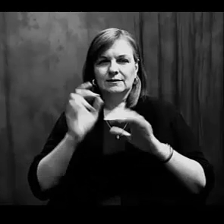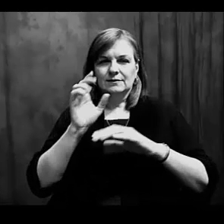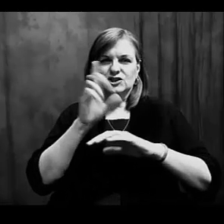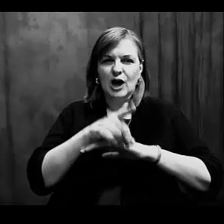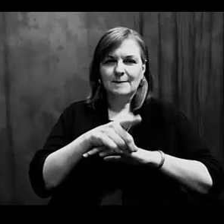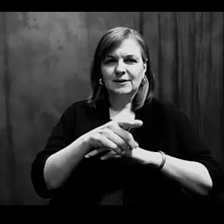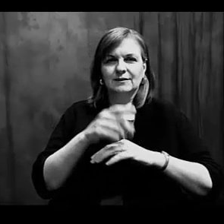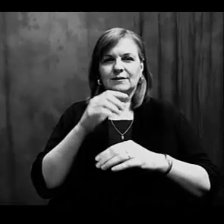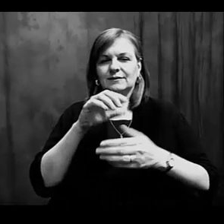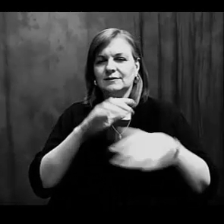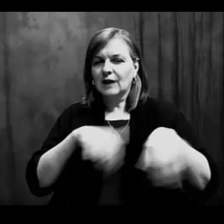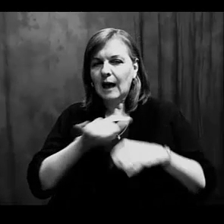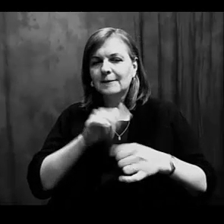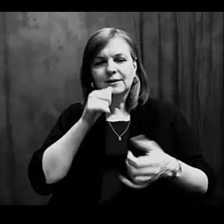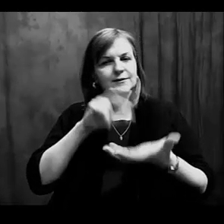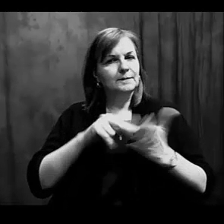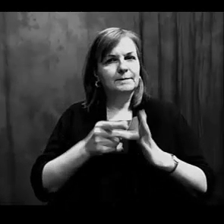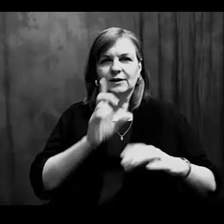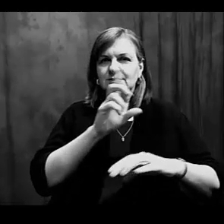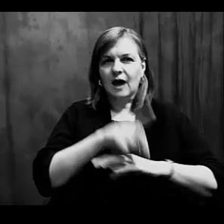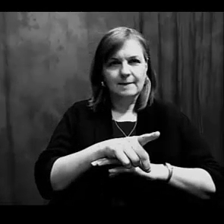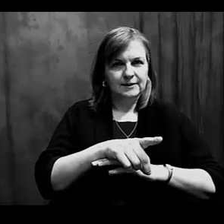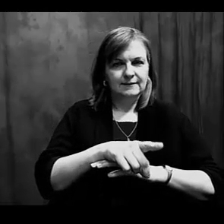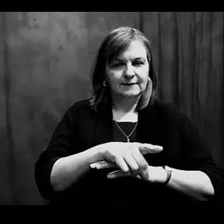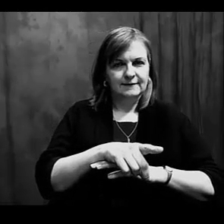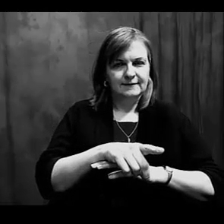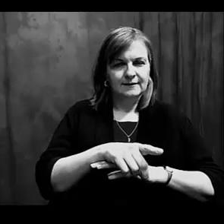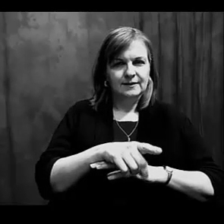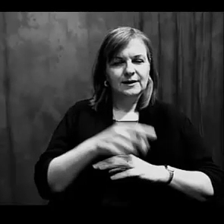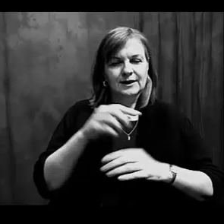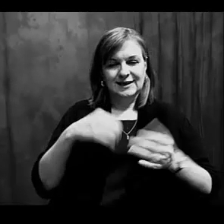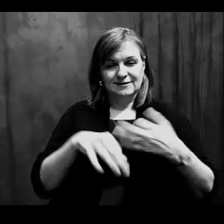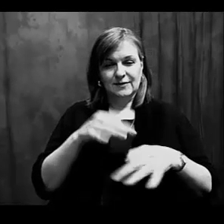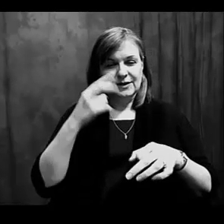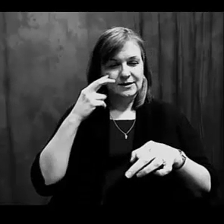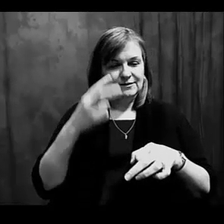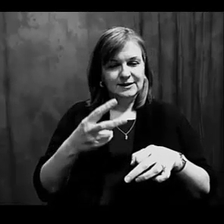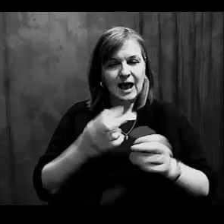that's not the case here instead they were looking at frequency of